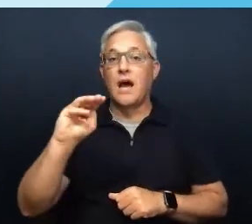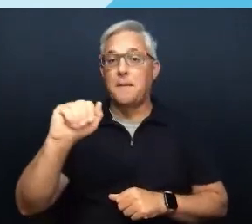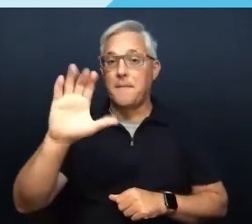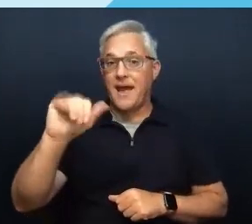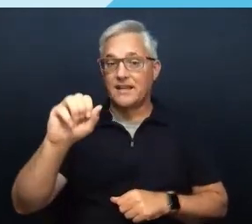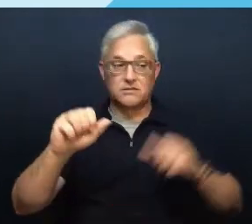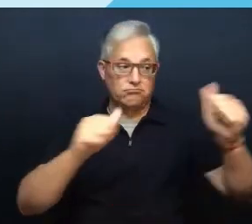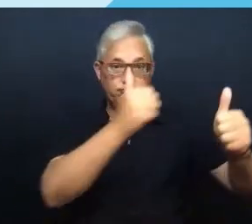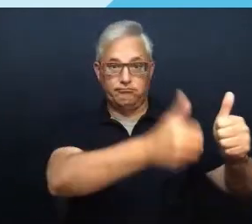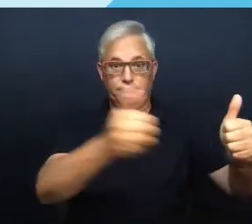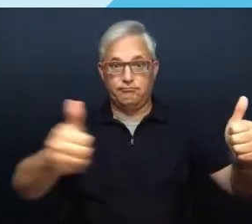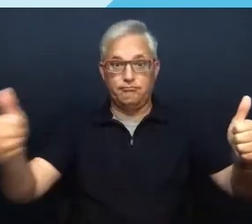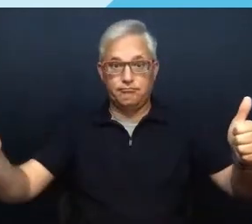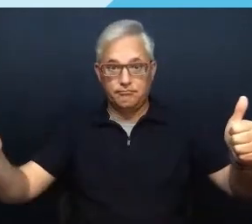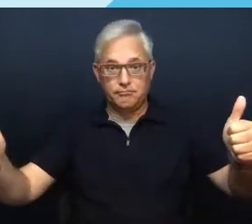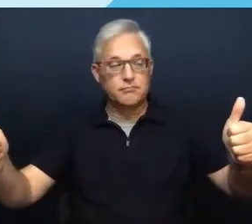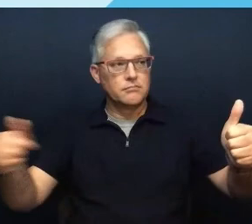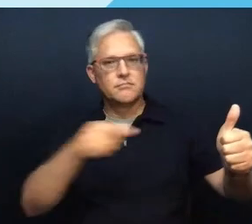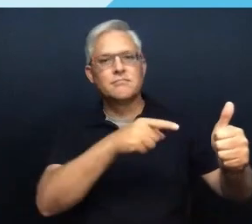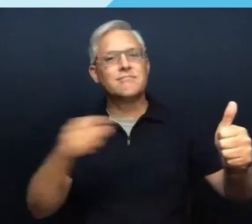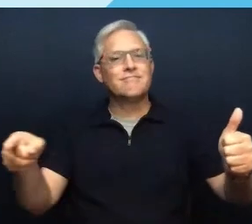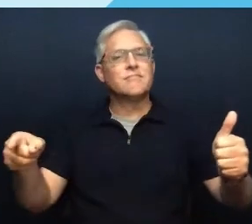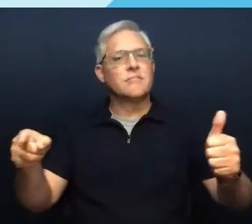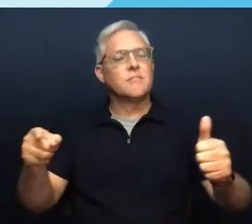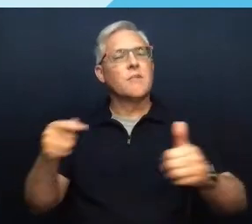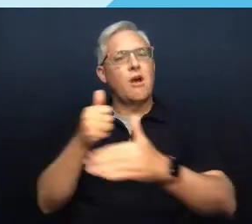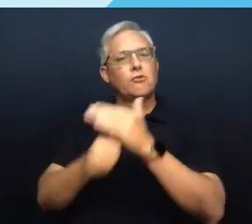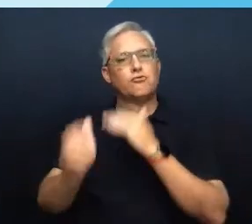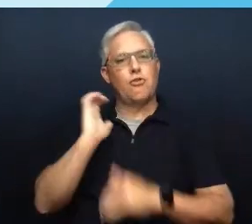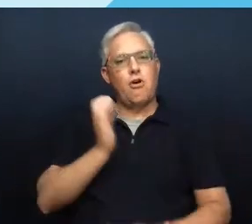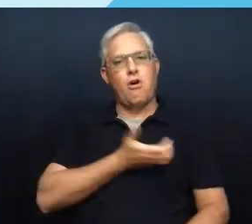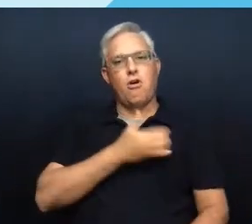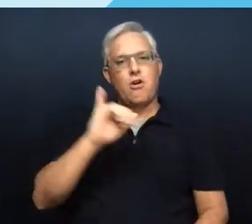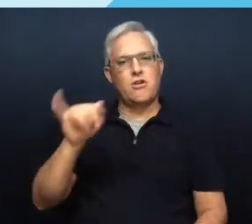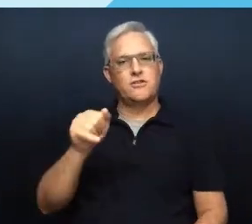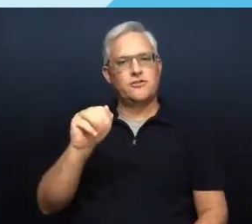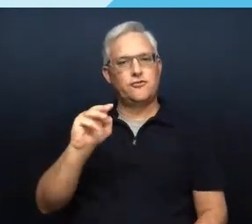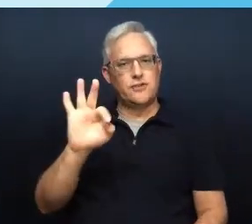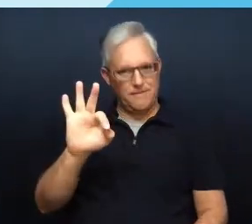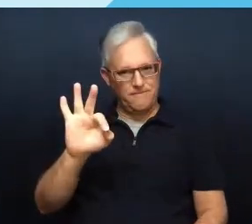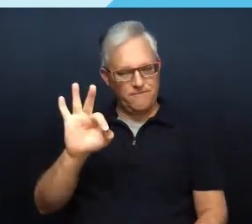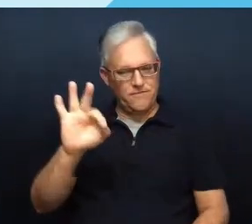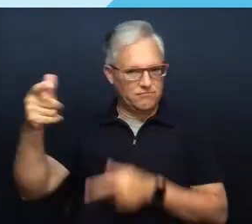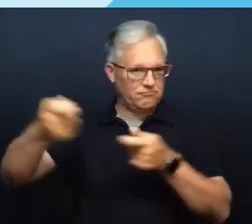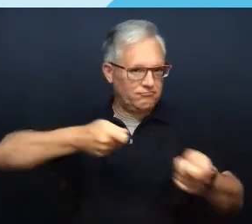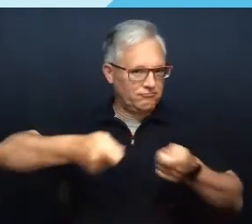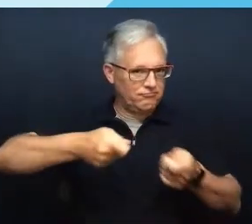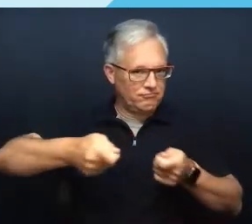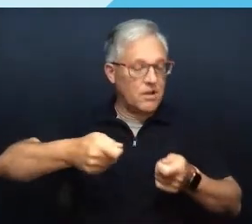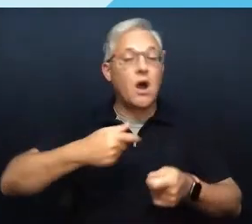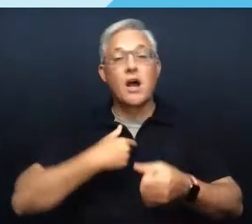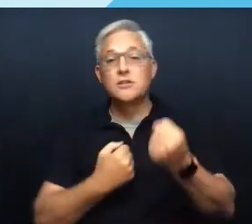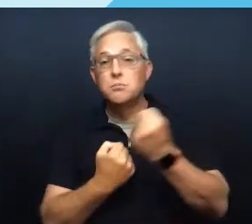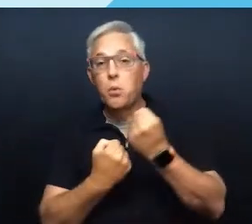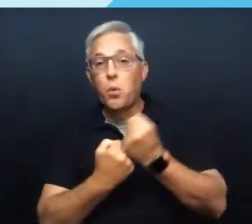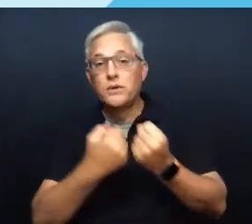of our Jamf instance. And I'm there to support the kids both from Jamf point of view, and if there's any other technical difficulties.